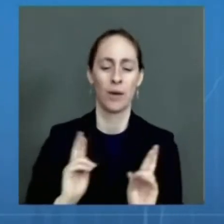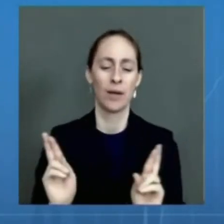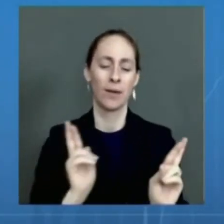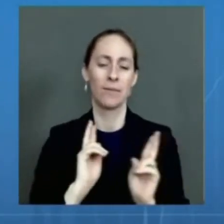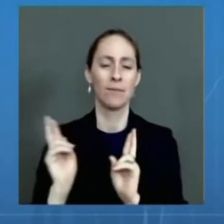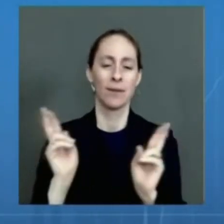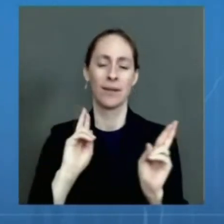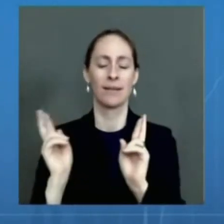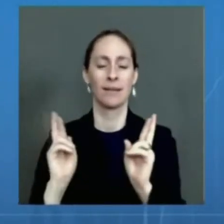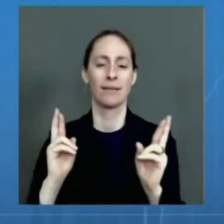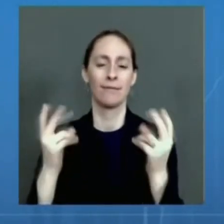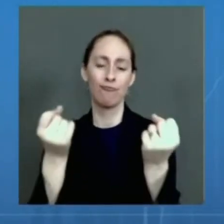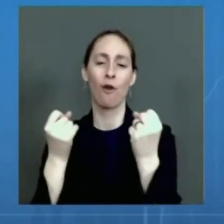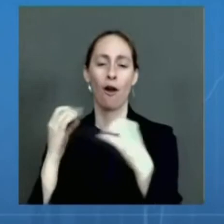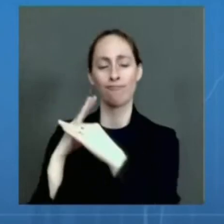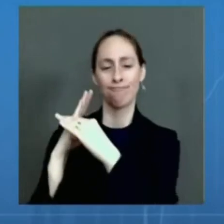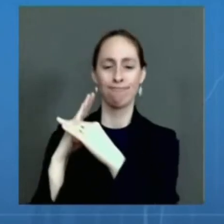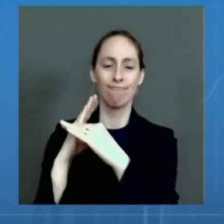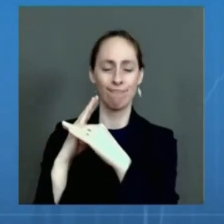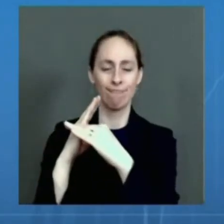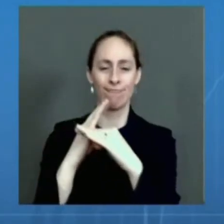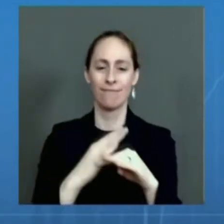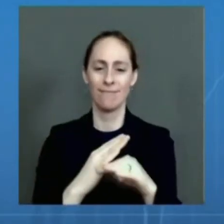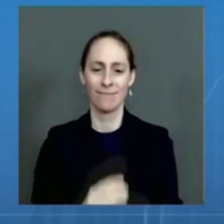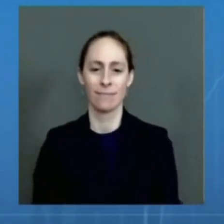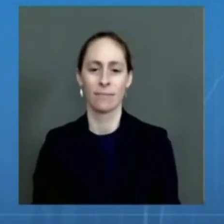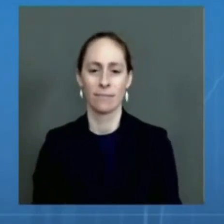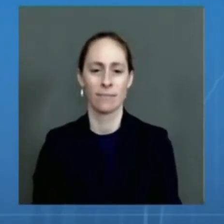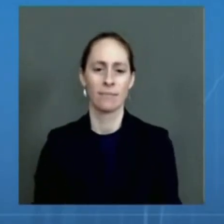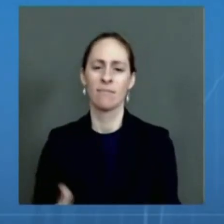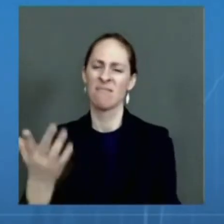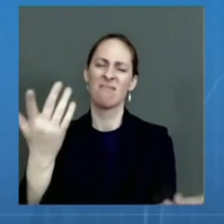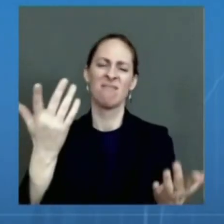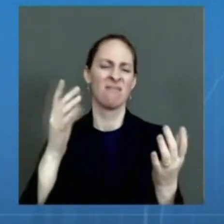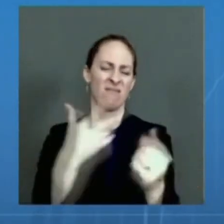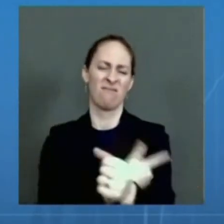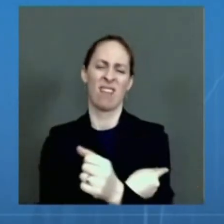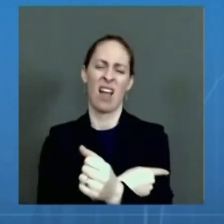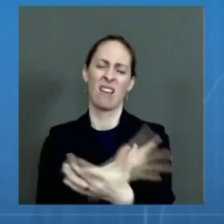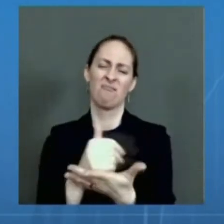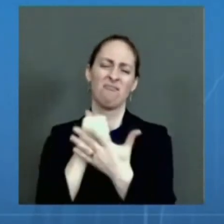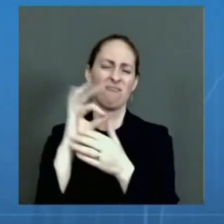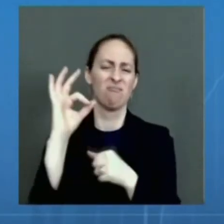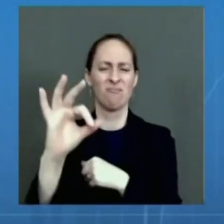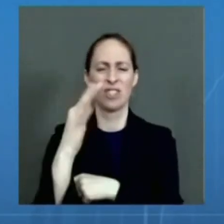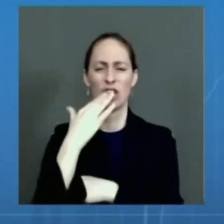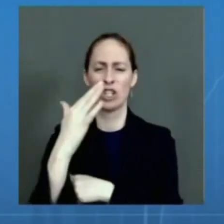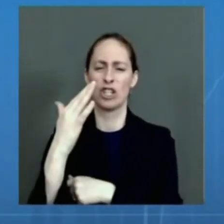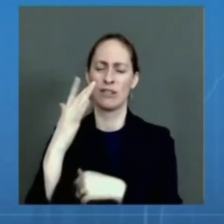EVIDENCE OF THE SAFETY OF THESE VACCINES FOR CHILDREN AND SHOULD BE AN ENCOURAGING REASON